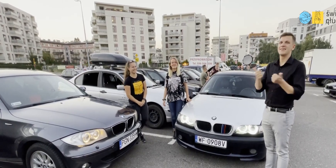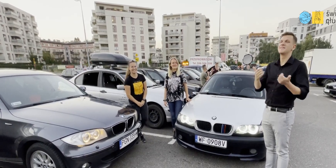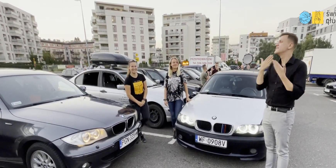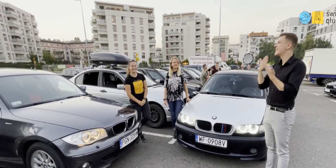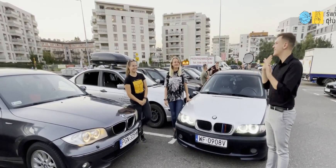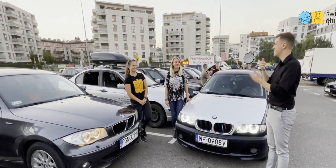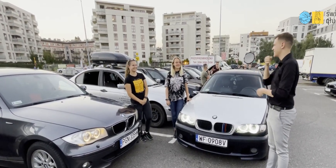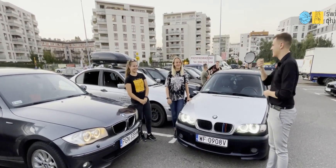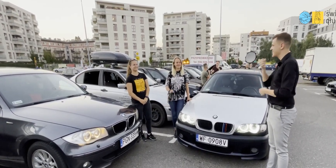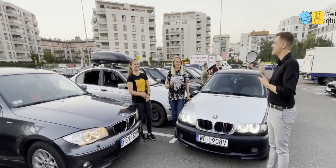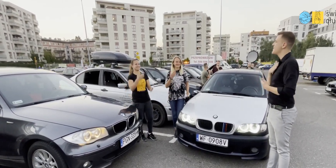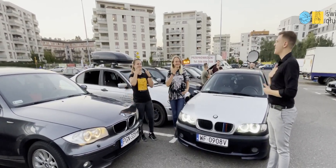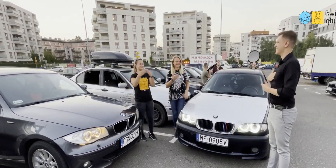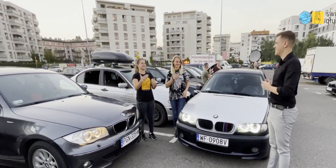Thanks for the interview, it was nice!